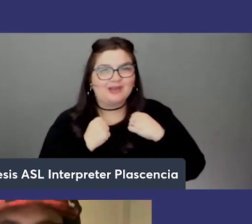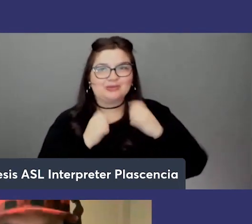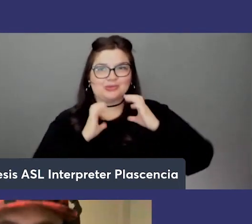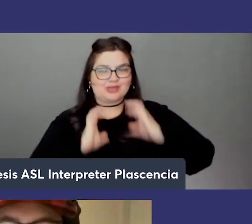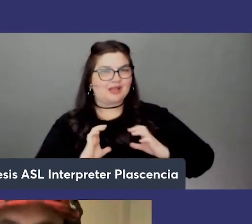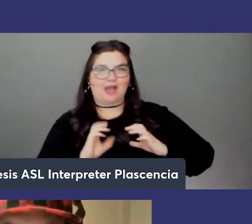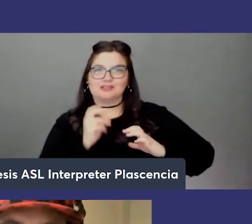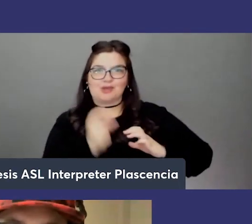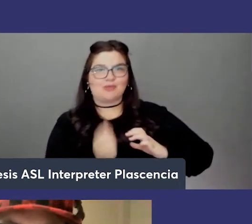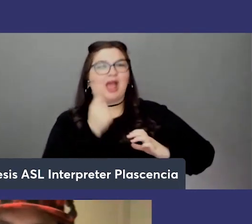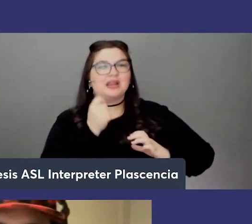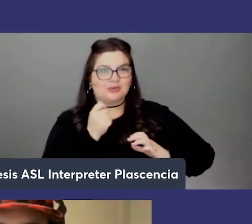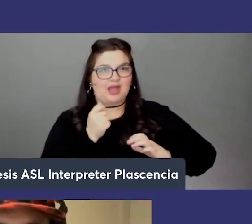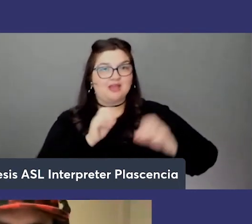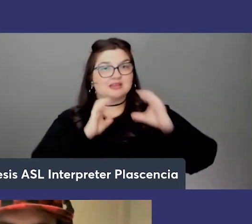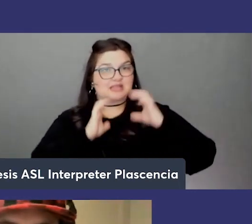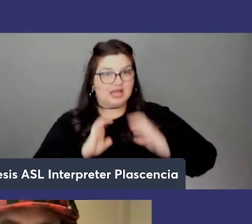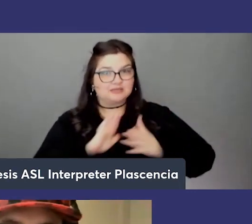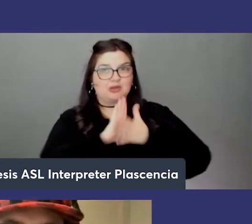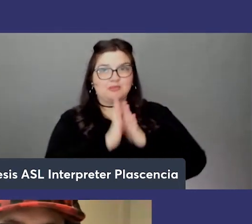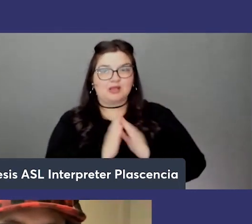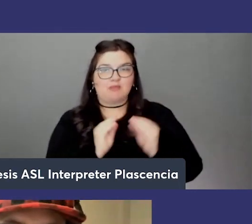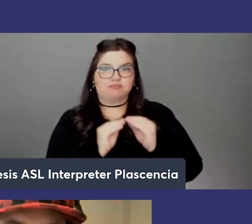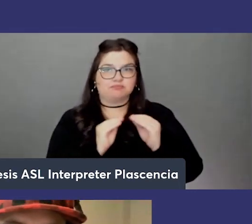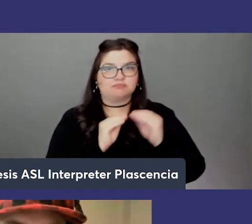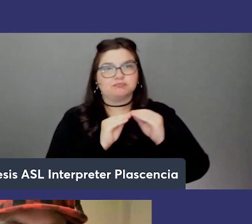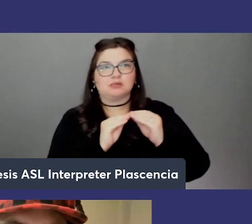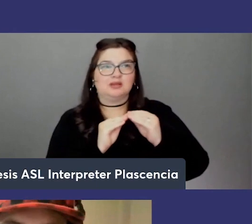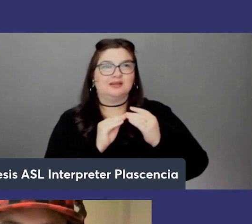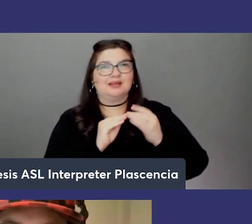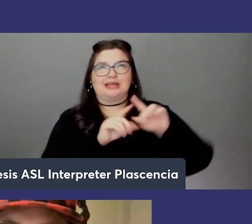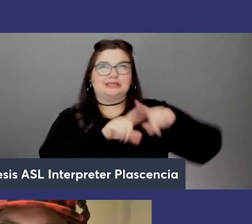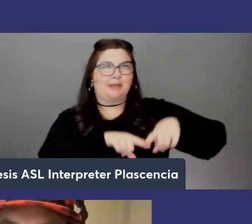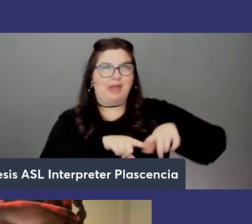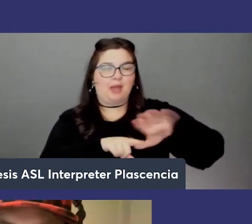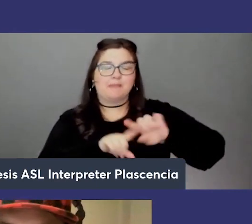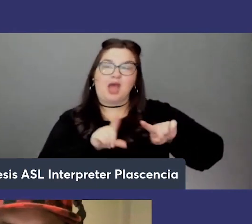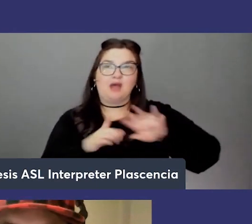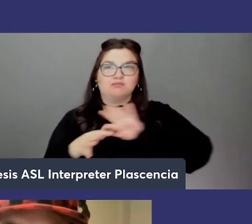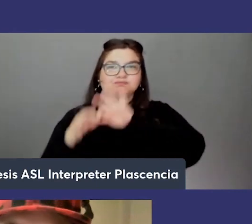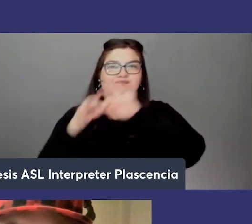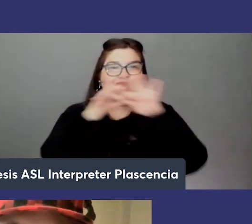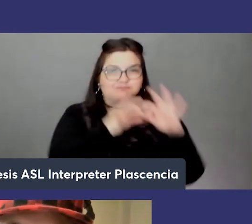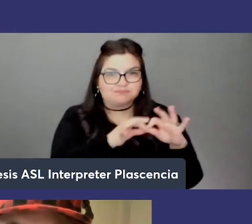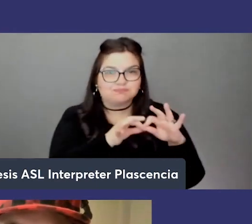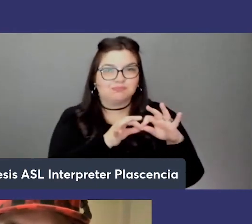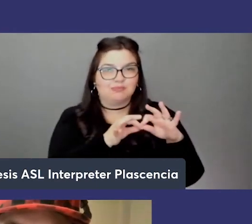And as they become, I don't wanna say dependent, but tied in with what you're showing them, as you're showing them value,